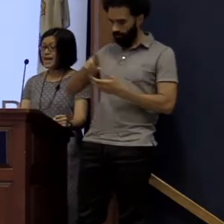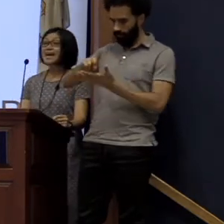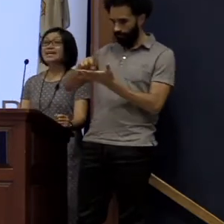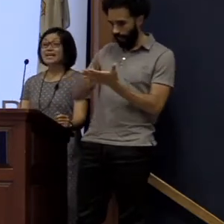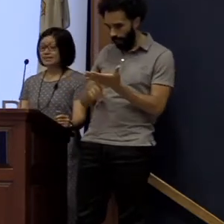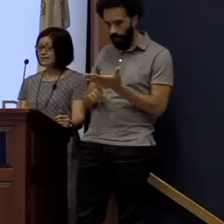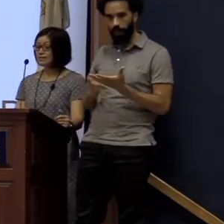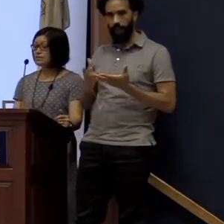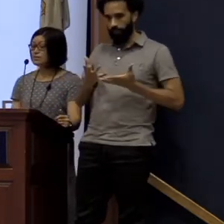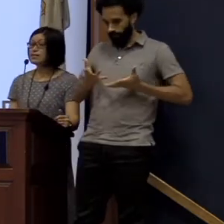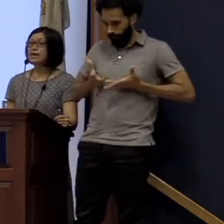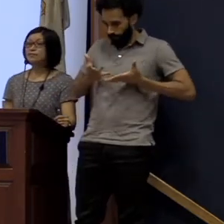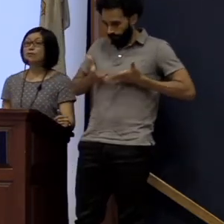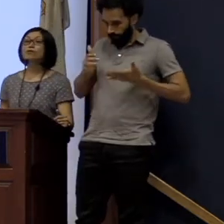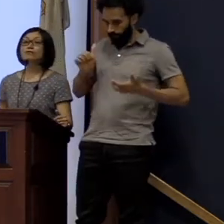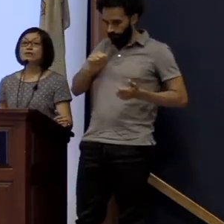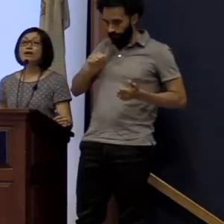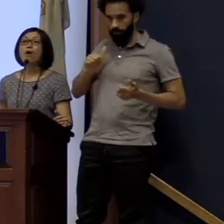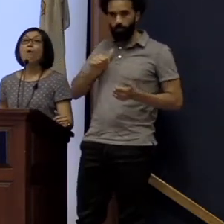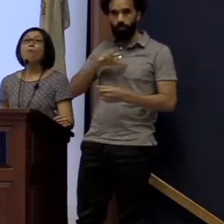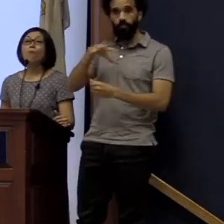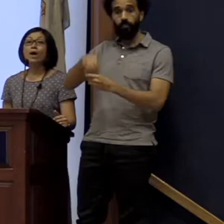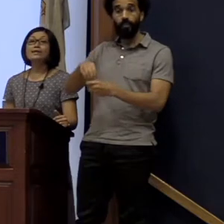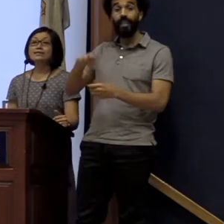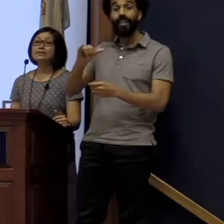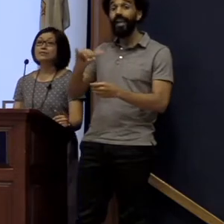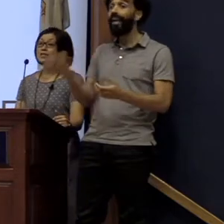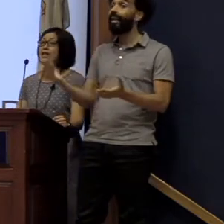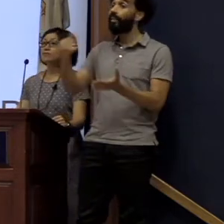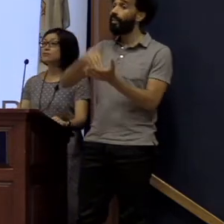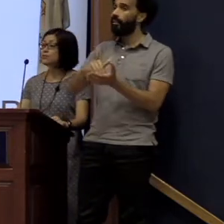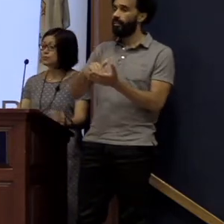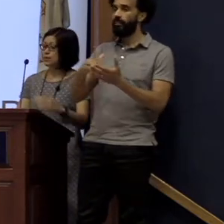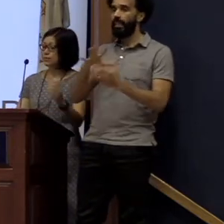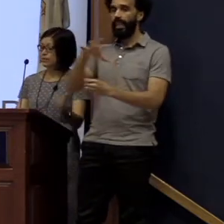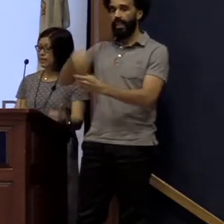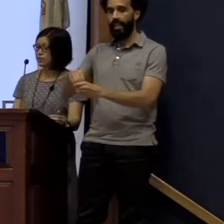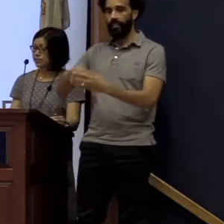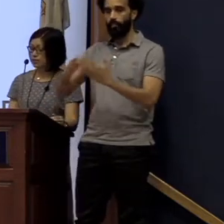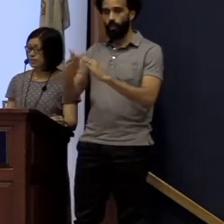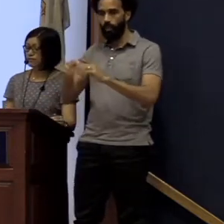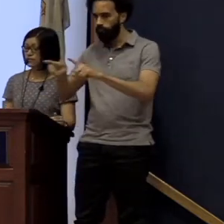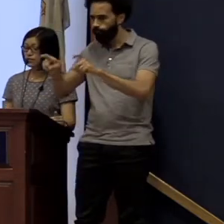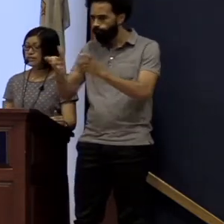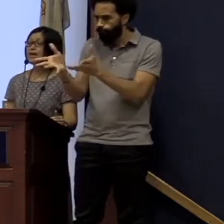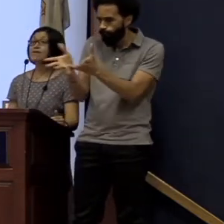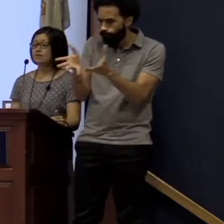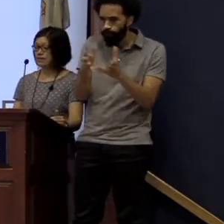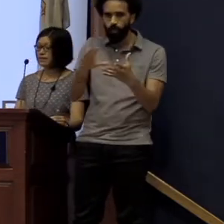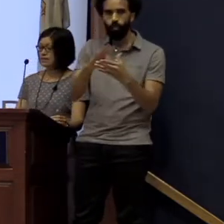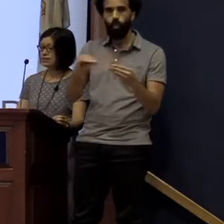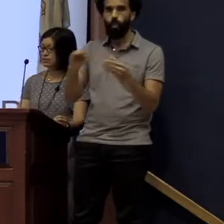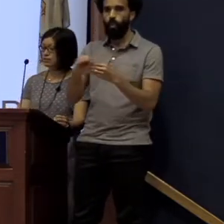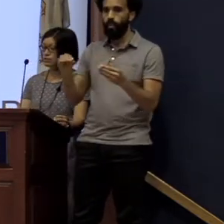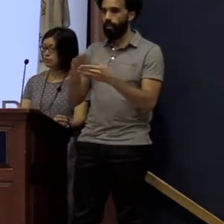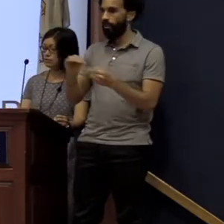Again community ethnography, what this community had to do with engineering features heavily in these two stories